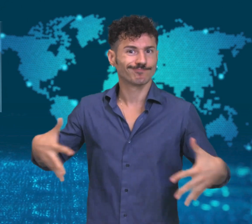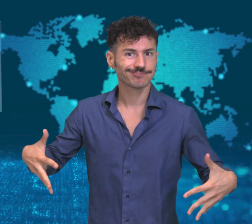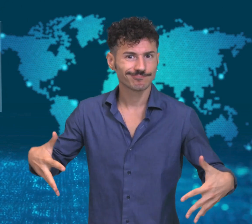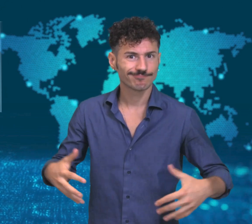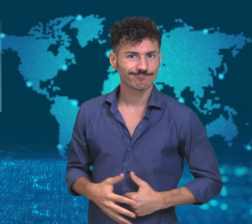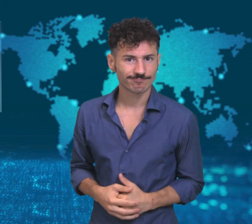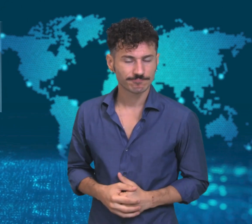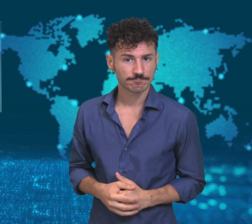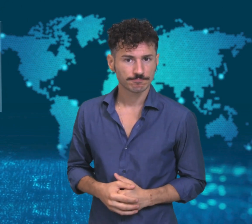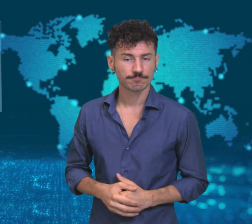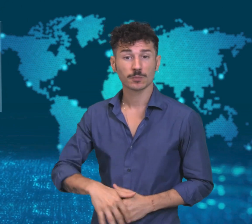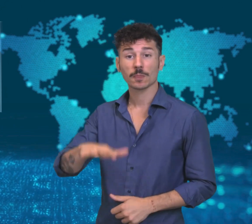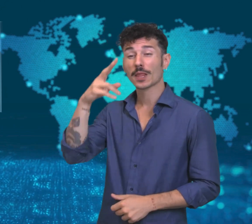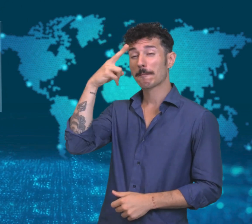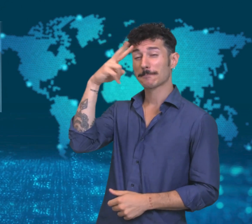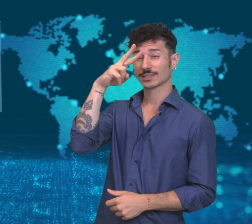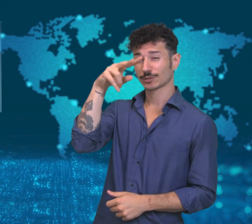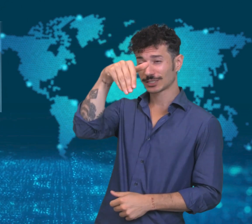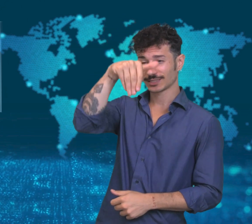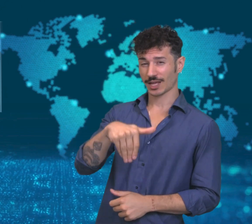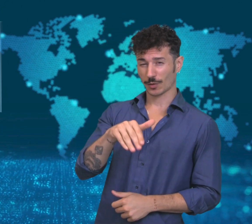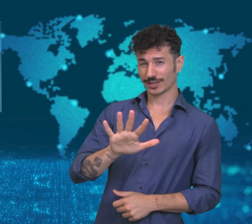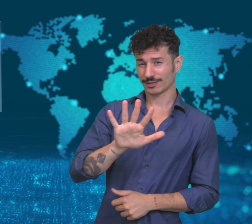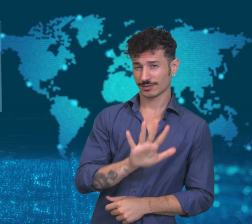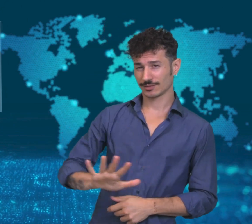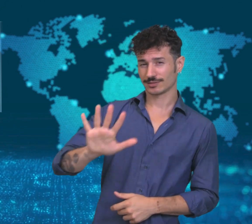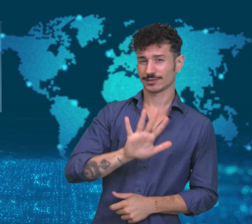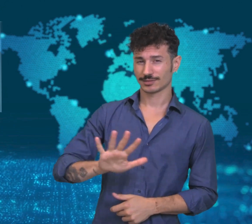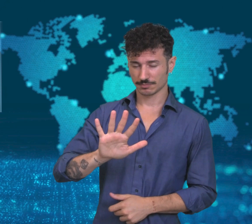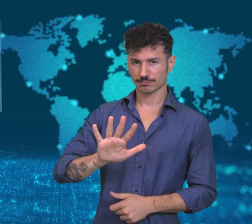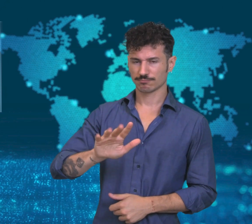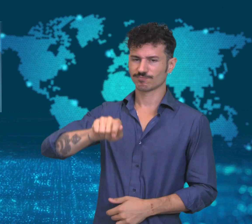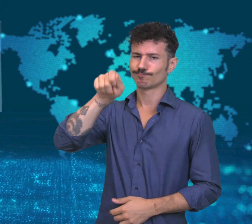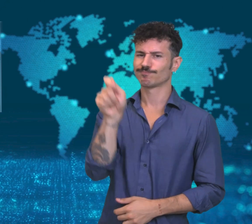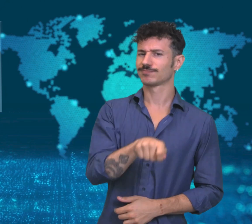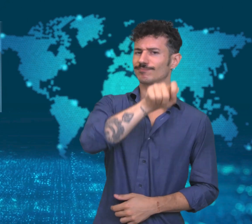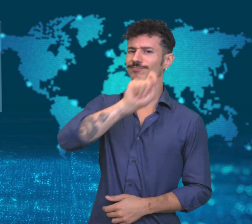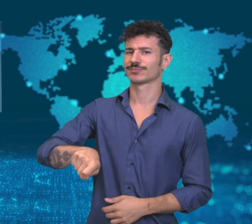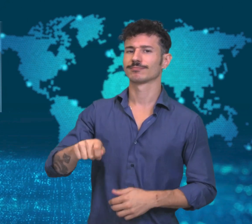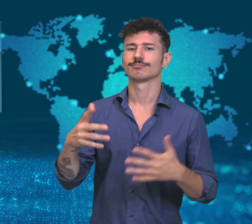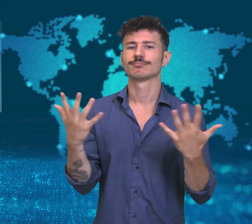A Southern Mexican state has banned selling or